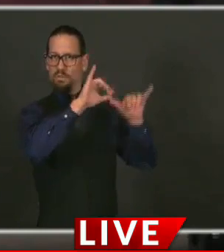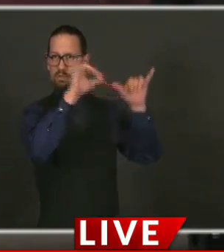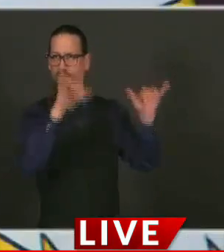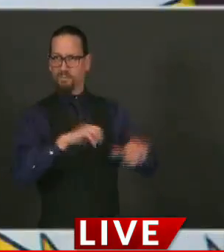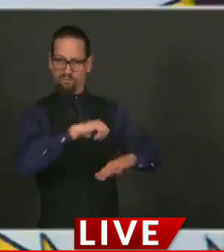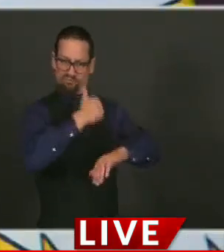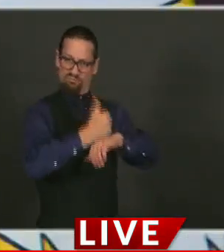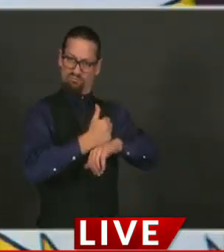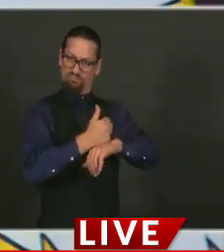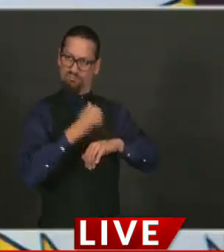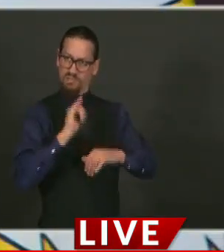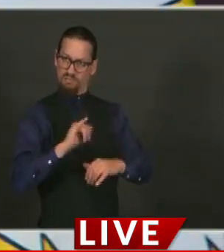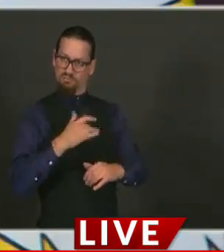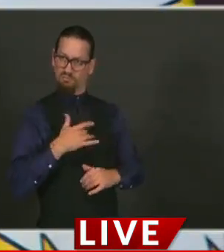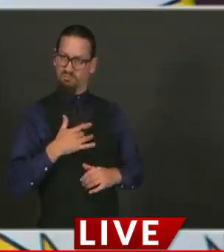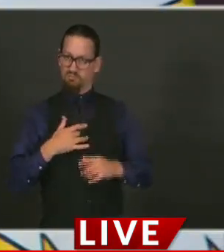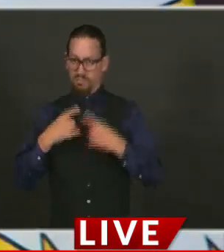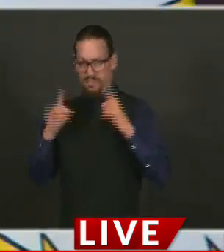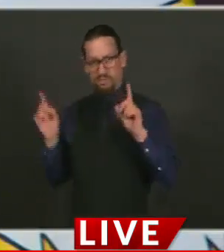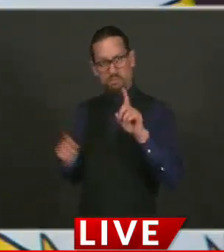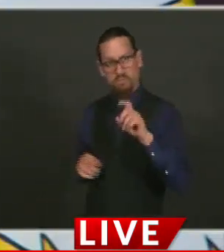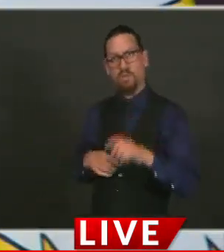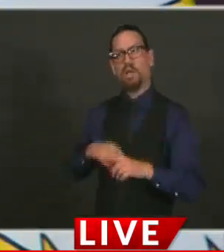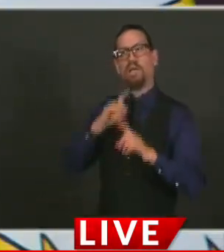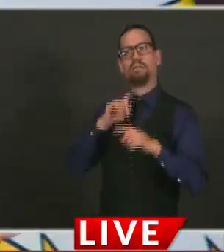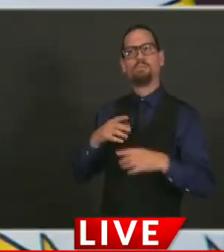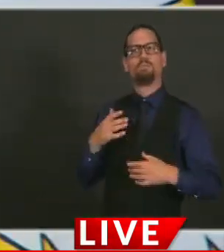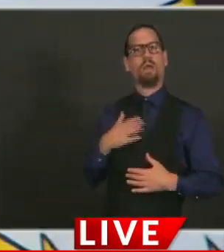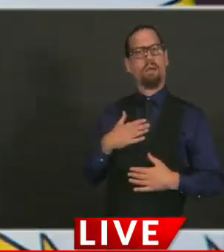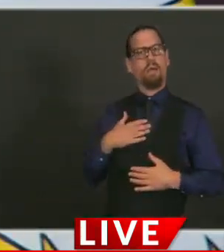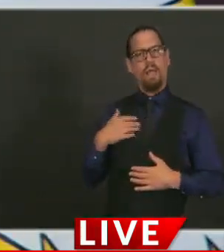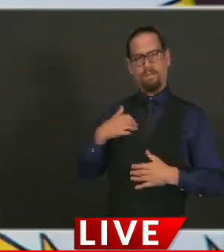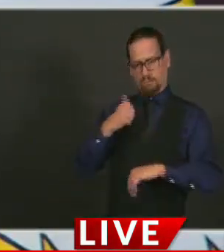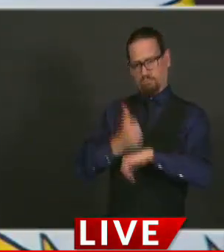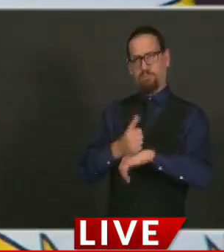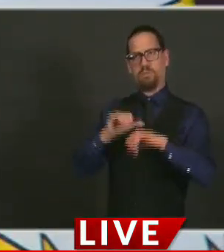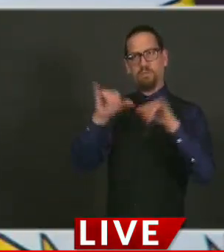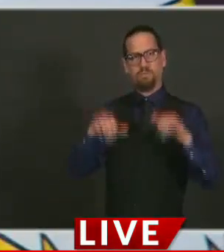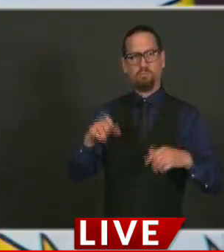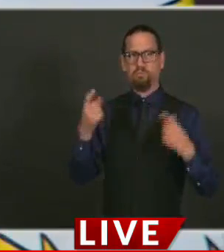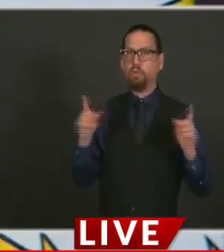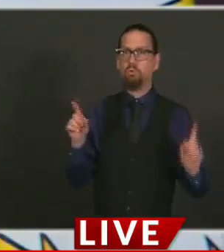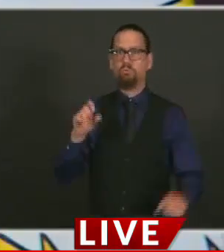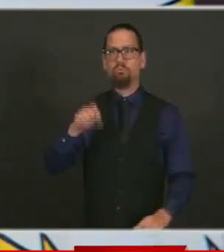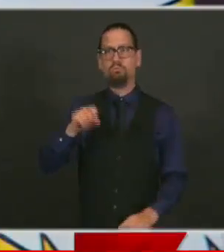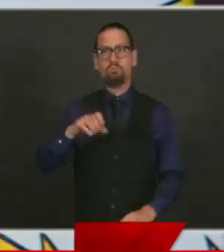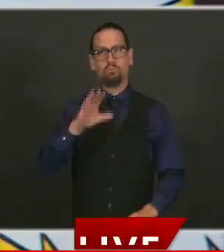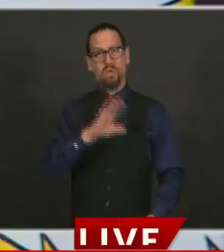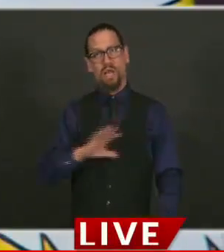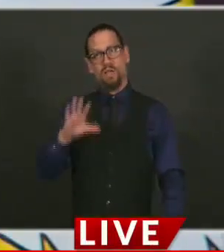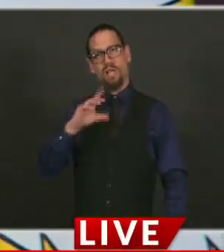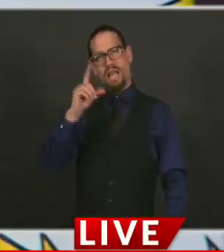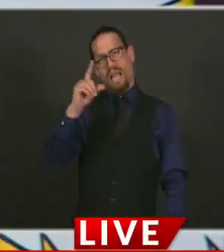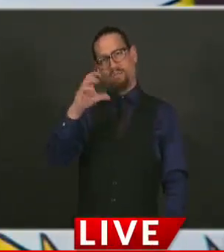YOU WANTED TO IN TERMS OF WHEN THINGS CLOSE, WHEN PEOPLE TAKE DAYS OFF?